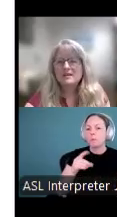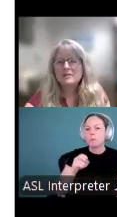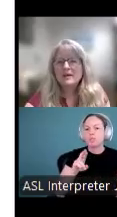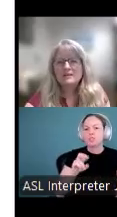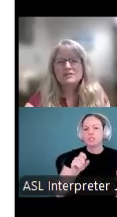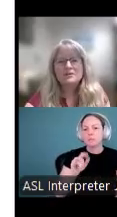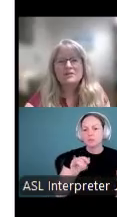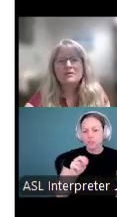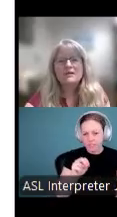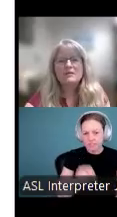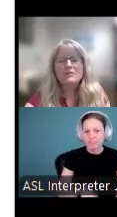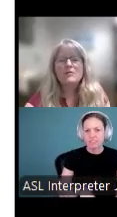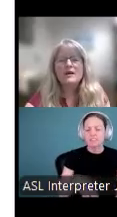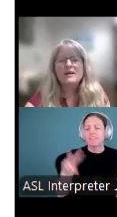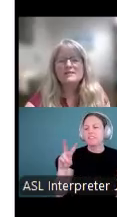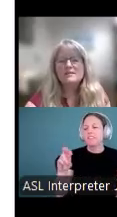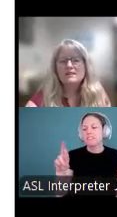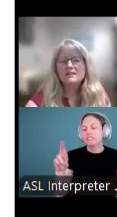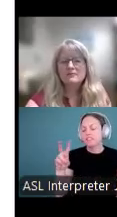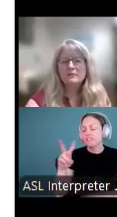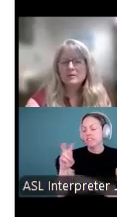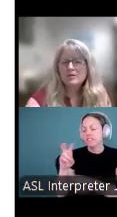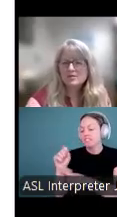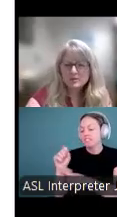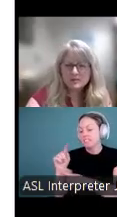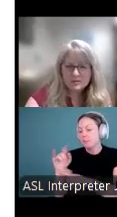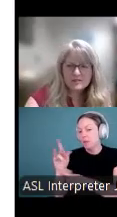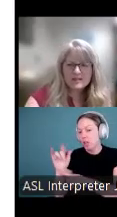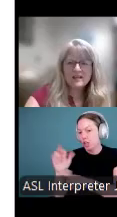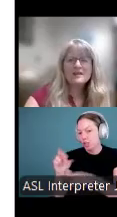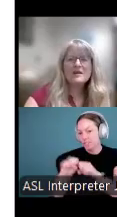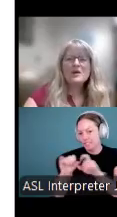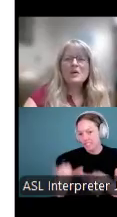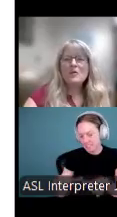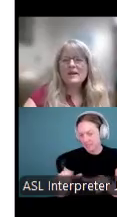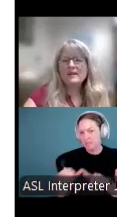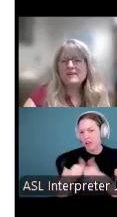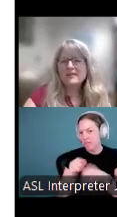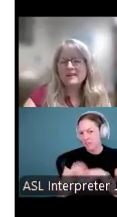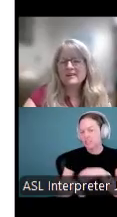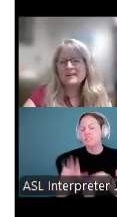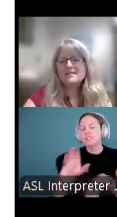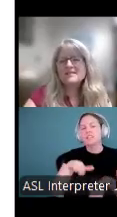can impact you as a former school OT, one of the things